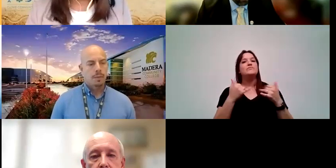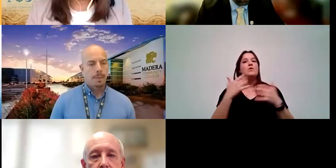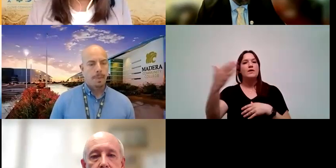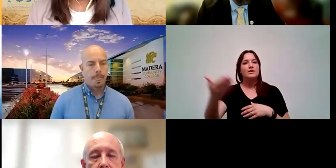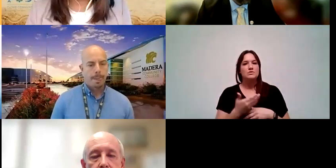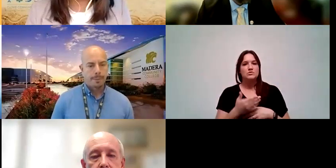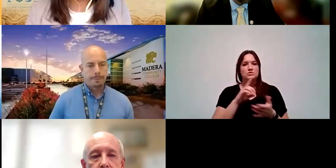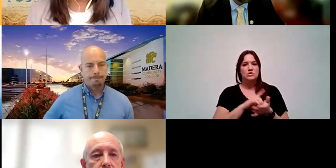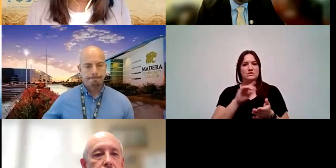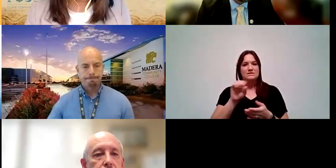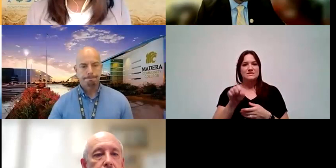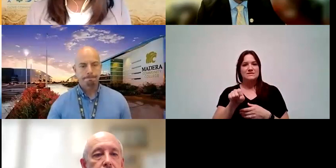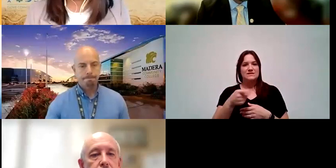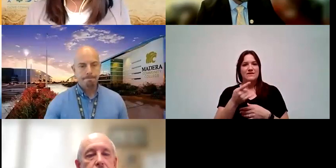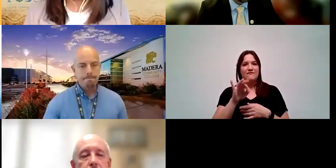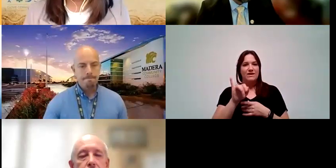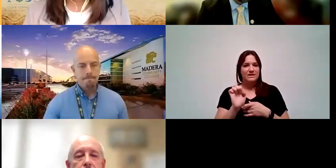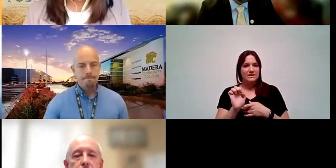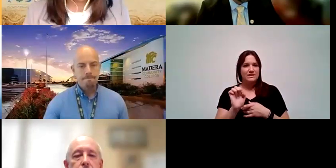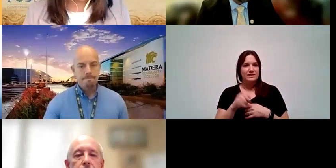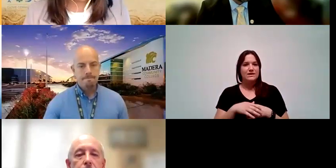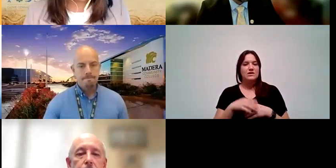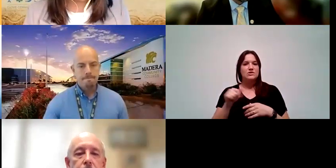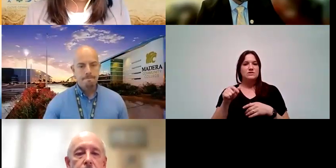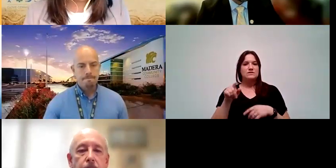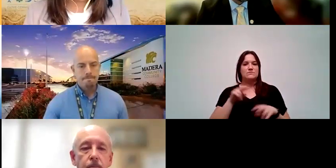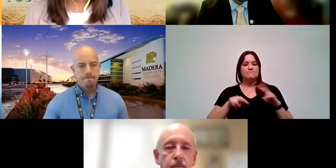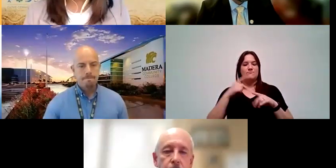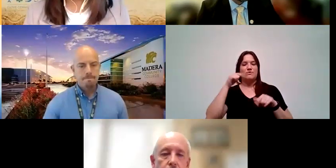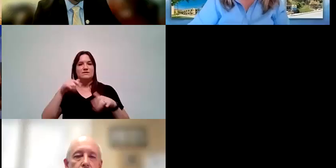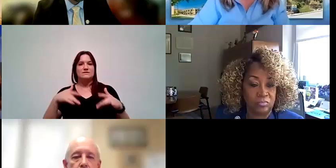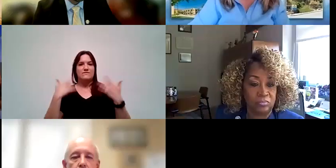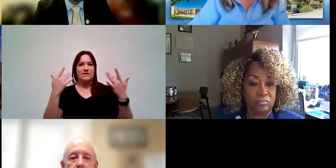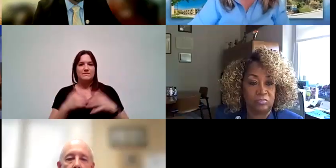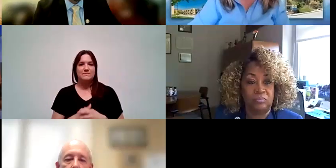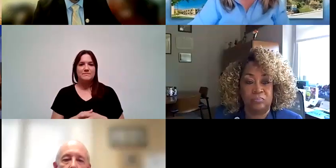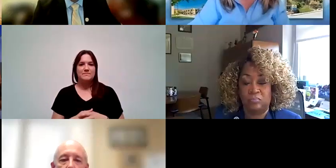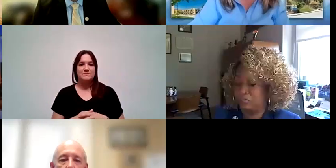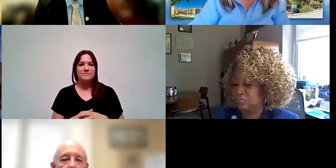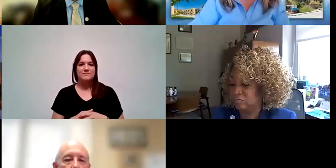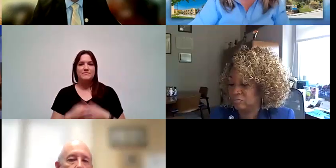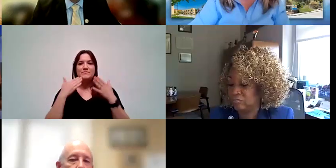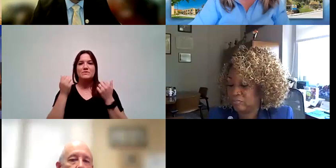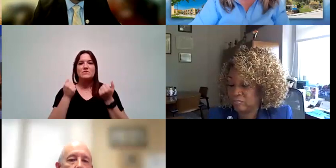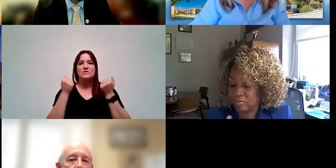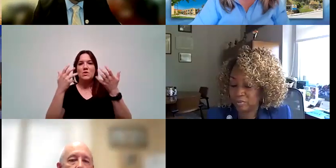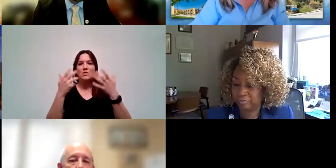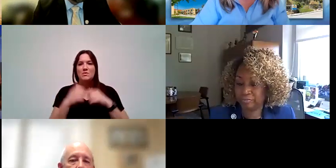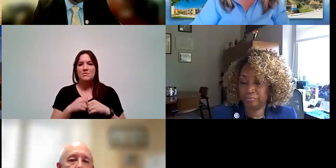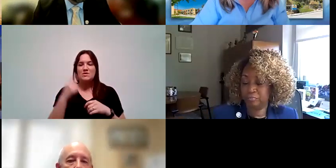Stephanie Briones, moderator for today's event. Thank you so much, Adelfa, for that kind